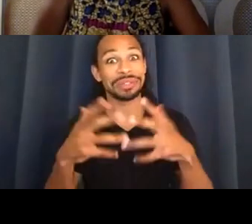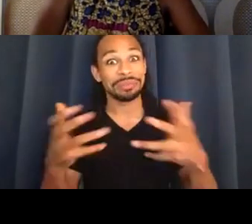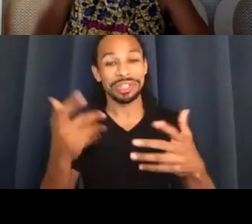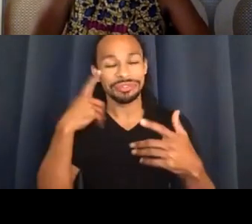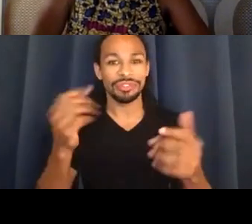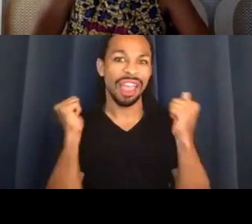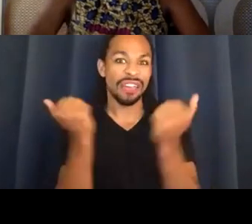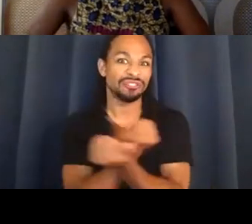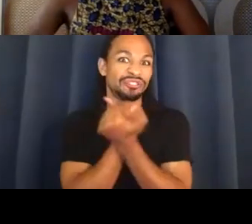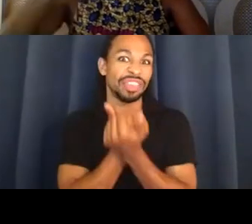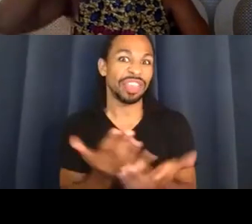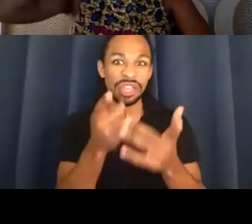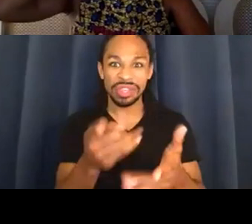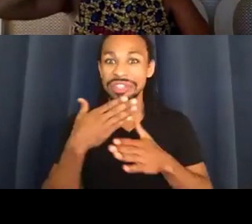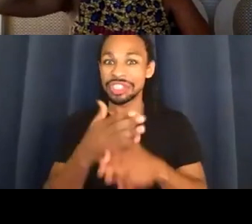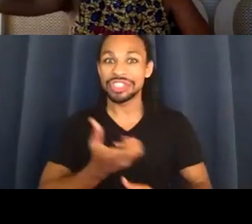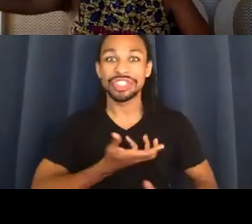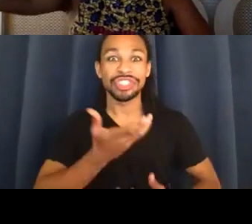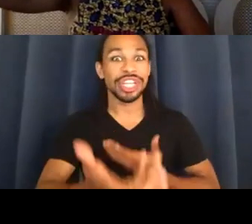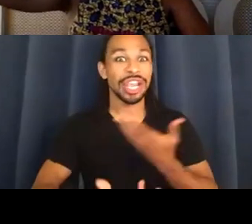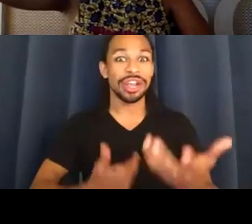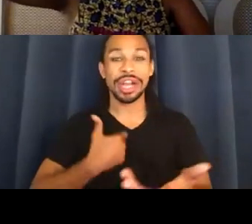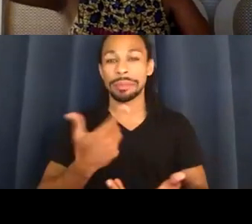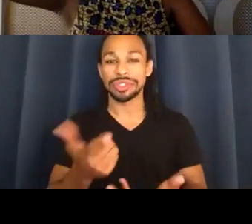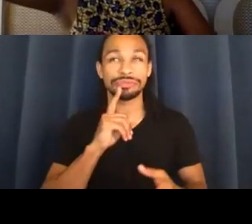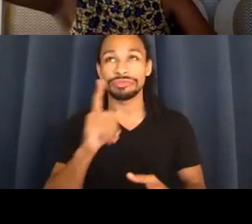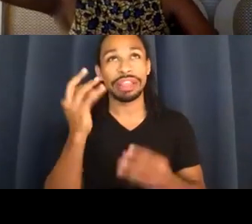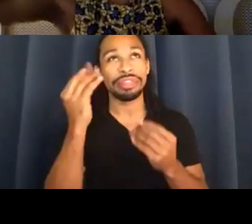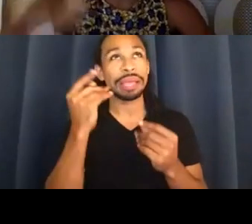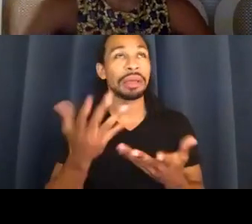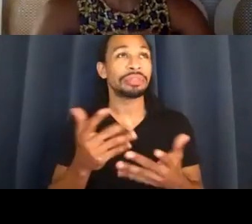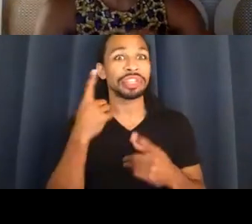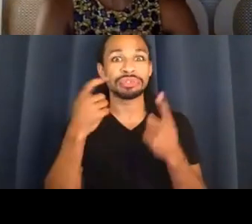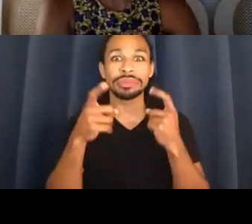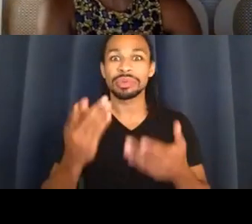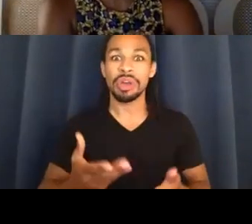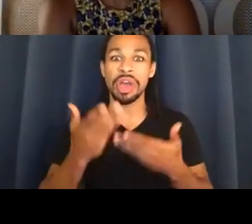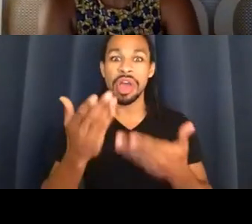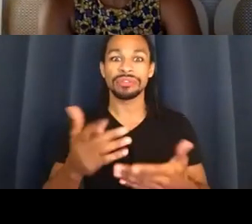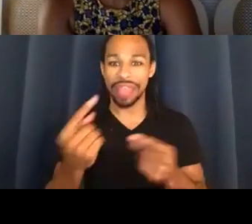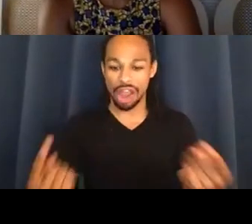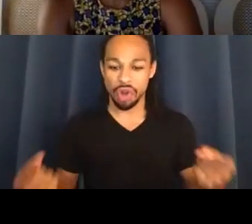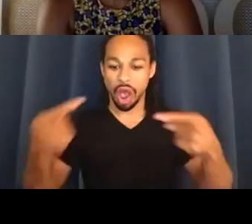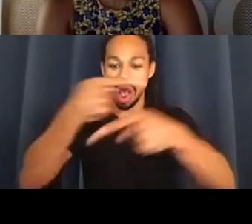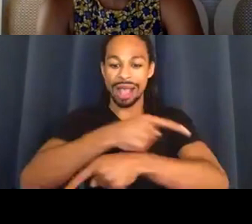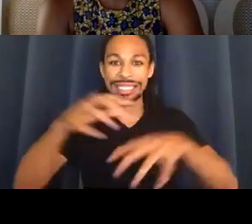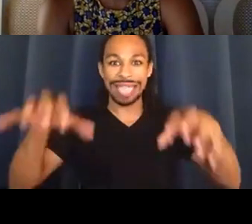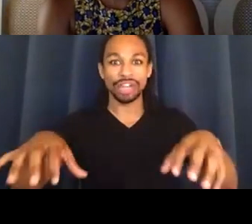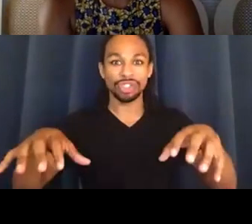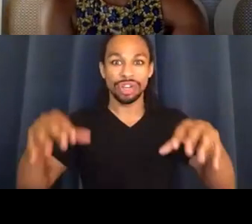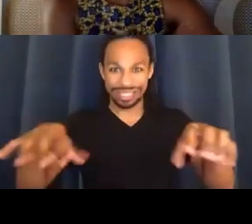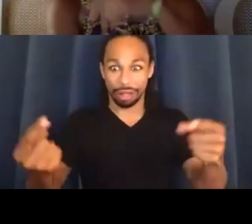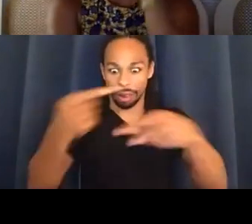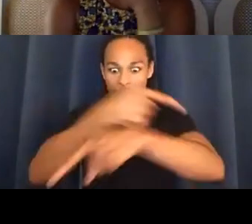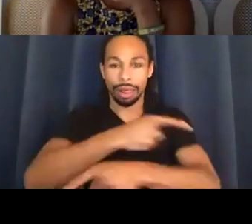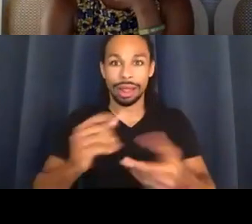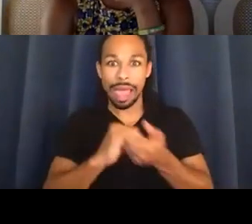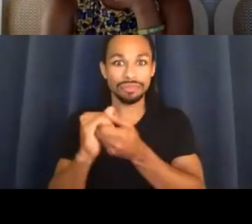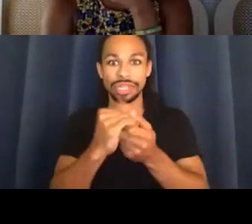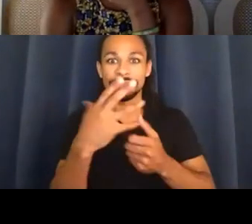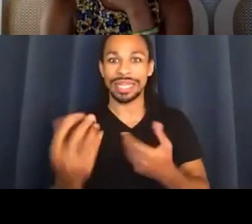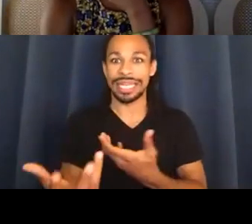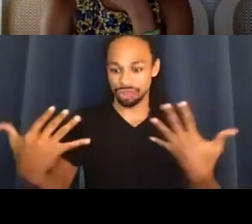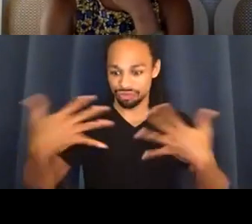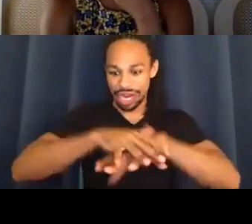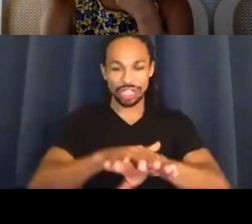that you shared. I'm reiterating the dreams, cross sector collaboration, integration into larger and different systems,